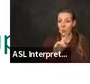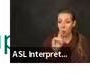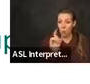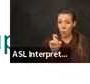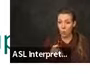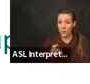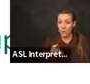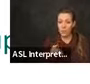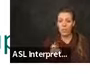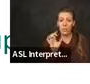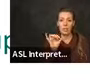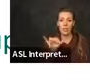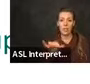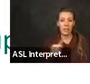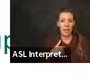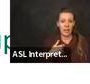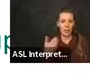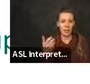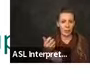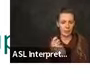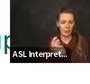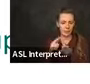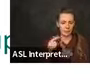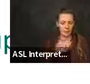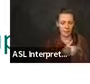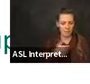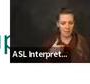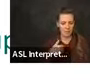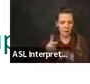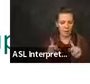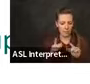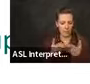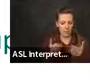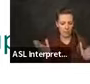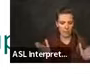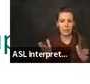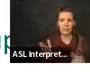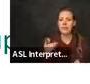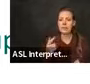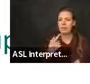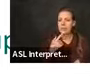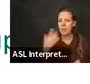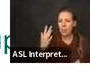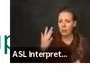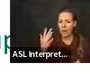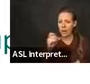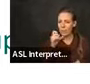that I had received from a member of the public was why we aren't seeing this